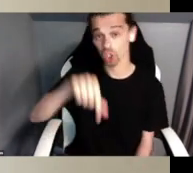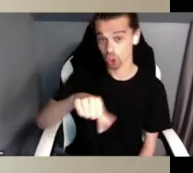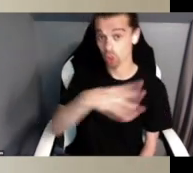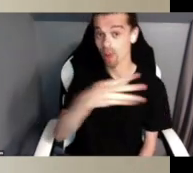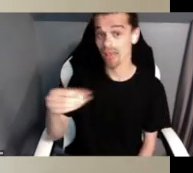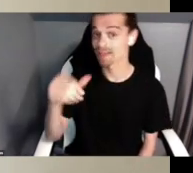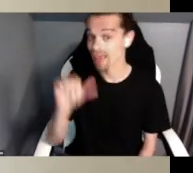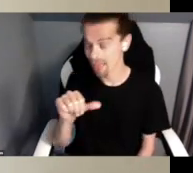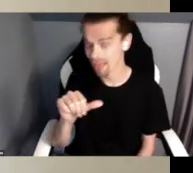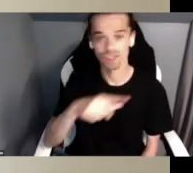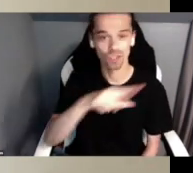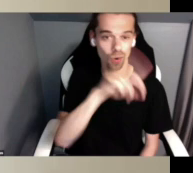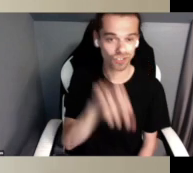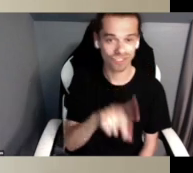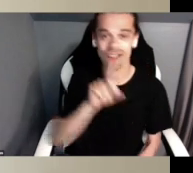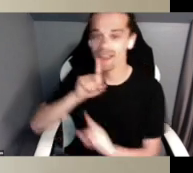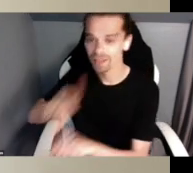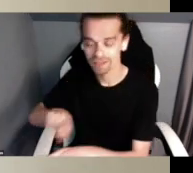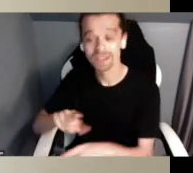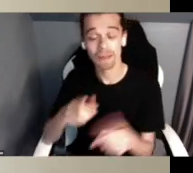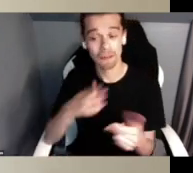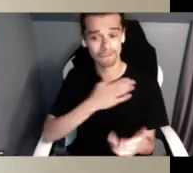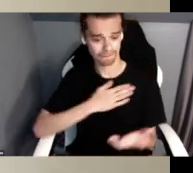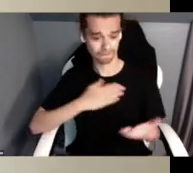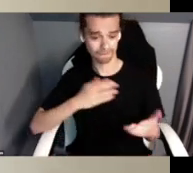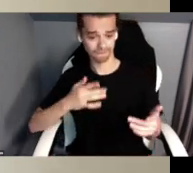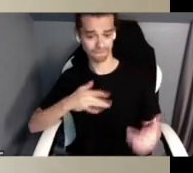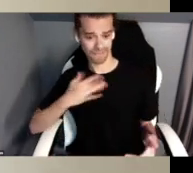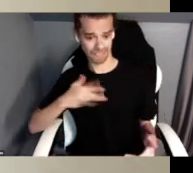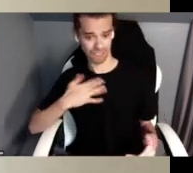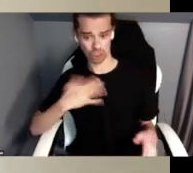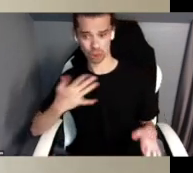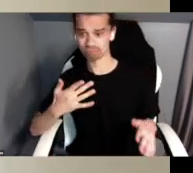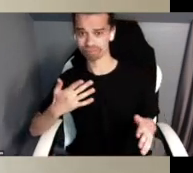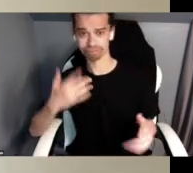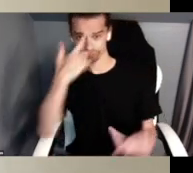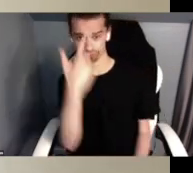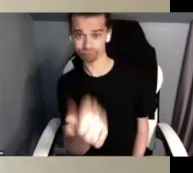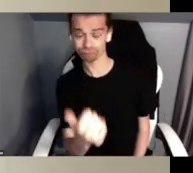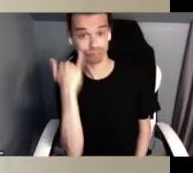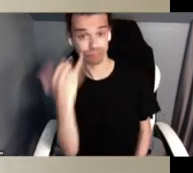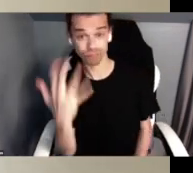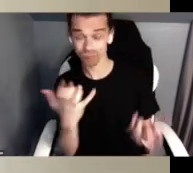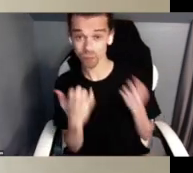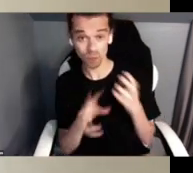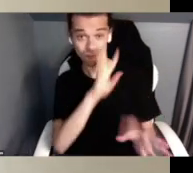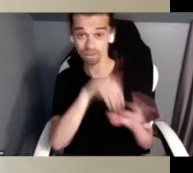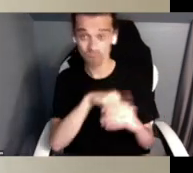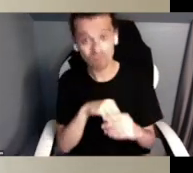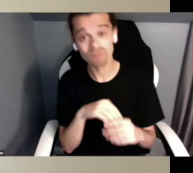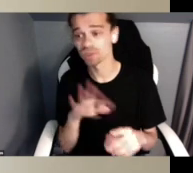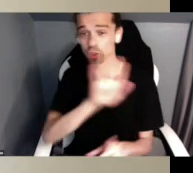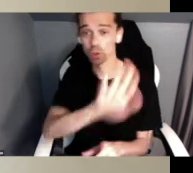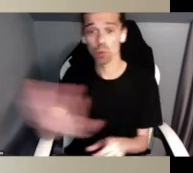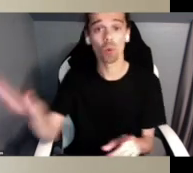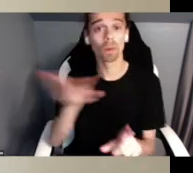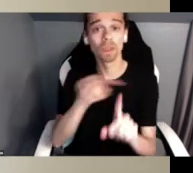please continue to engage with the questions via chat. Your perspectives matter to us as well, so let's get started.